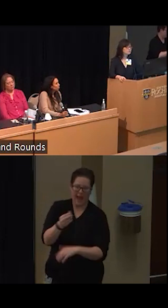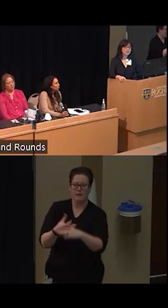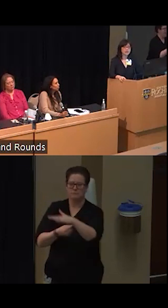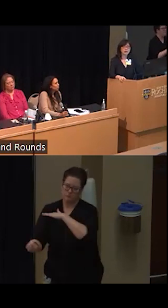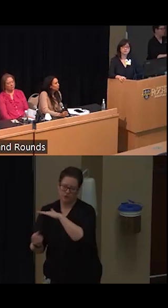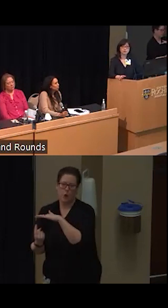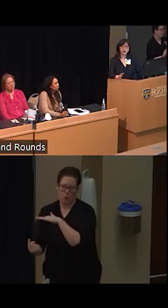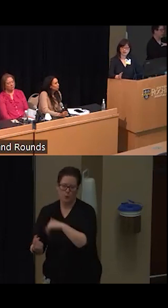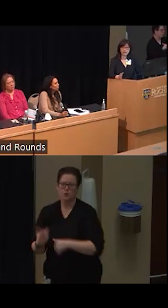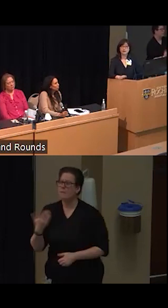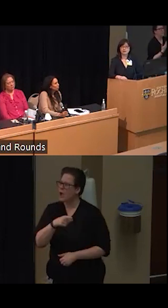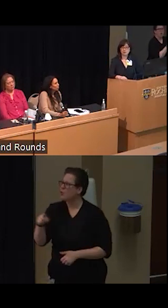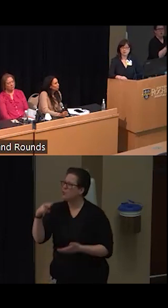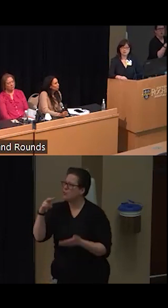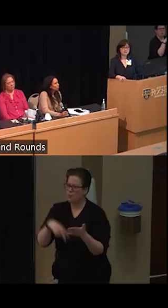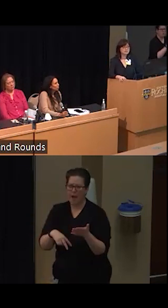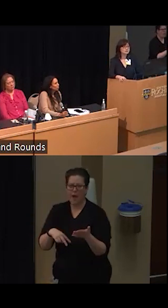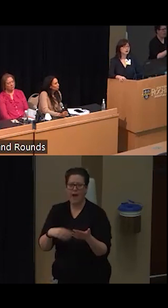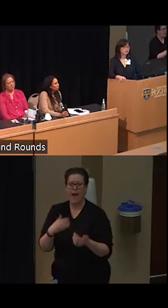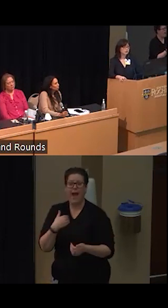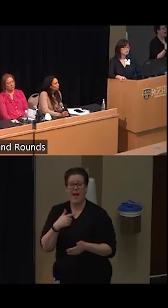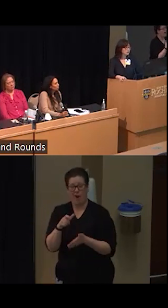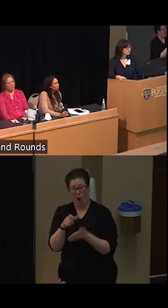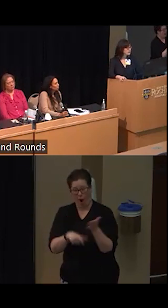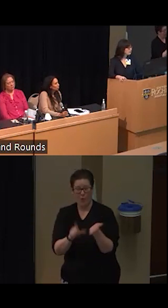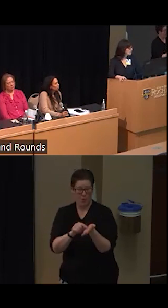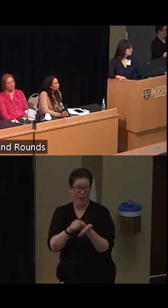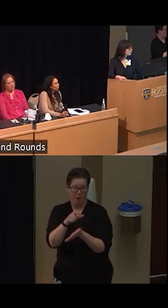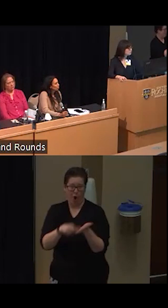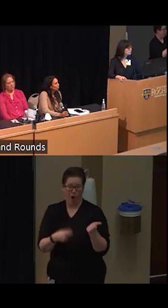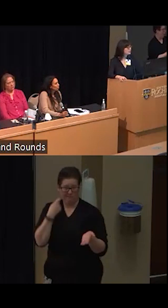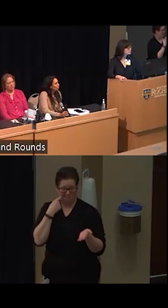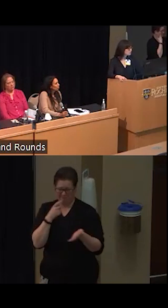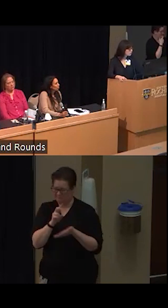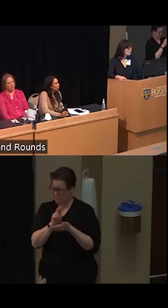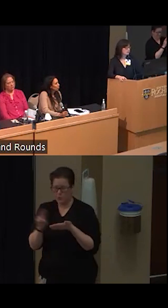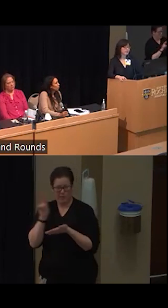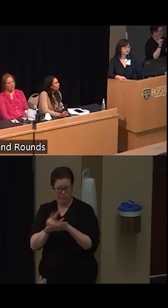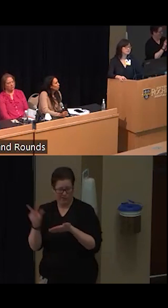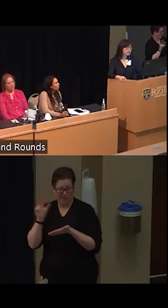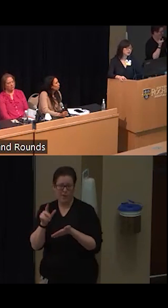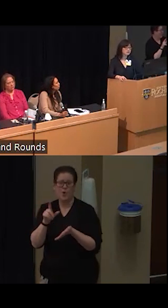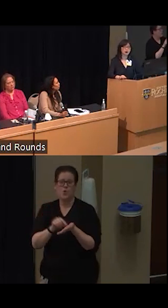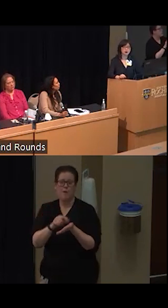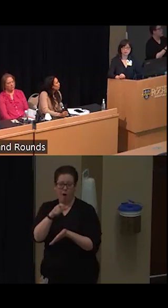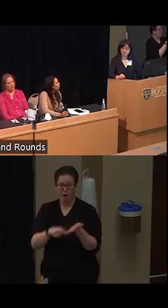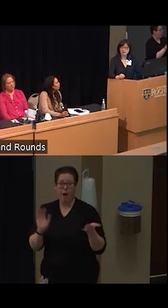of you may have read there was a DNC article not that long ago a few weeks ago that compared our